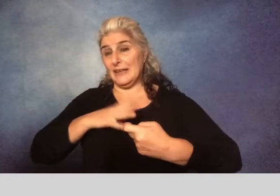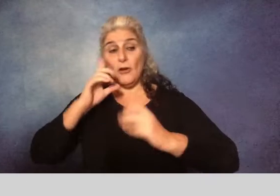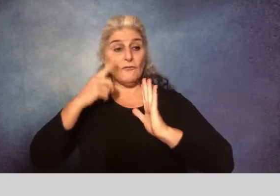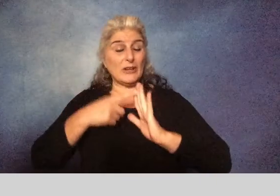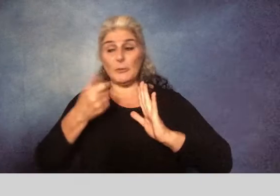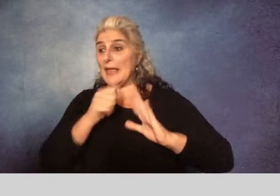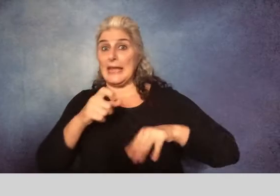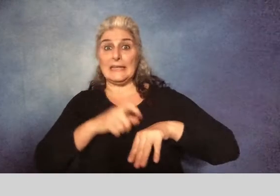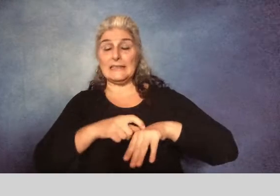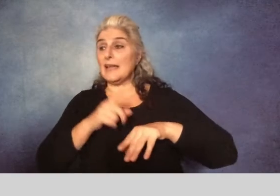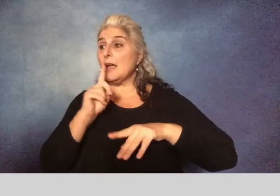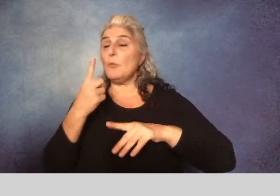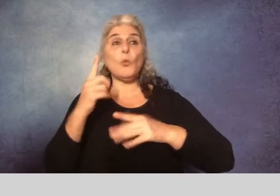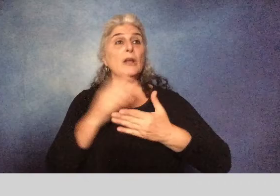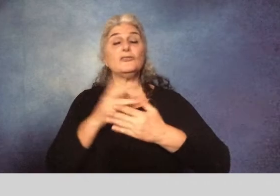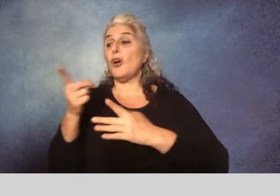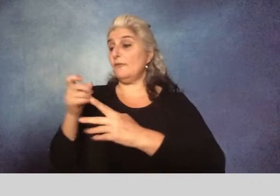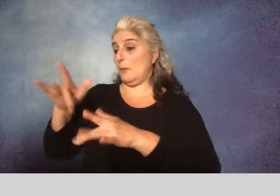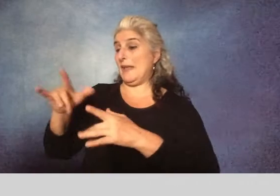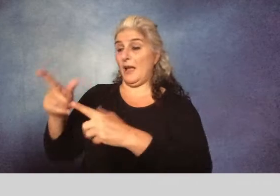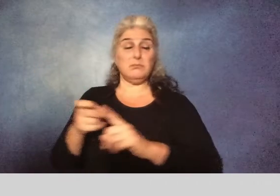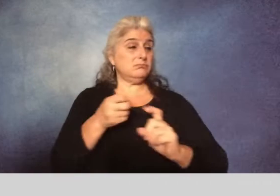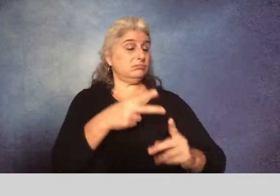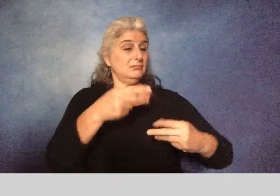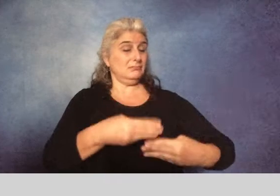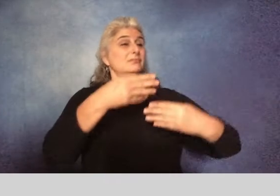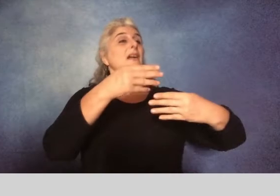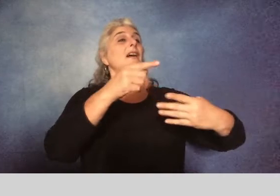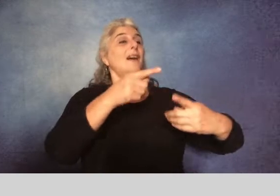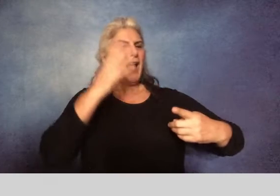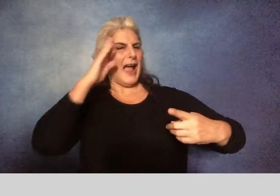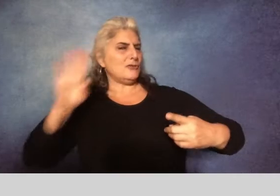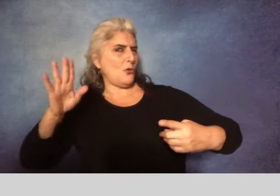I find it jarring when the song ends. And the next song is not what comes next on the album.